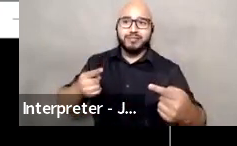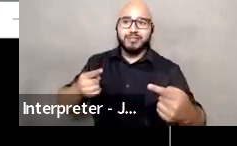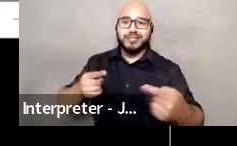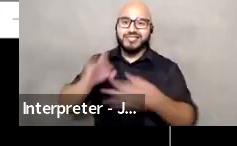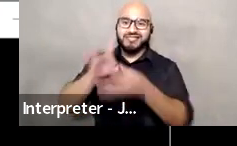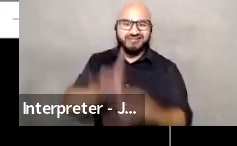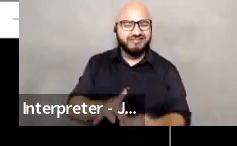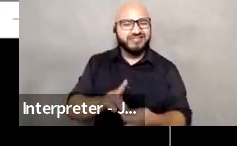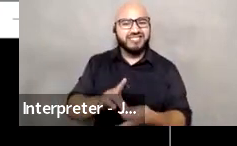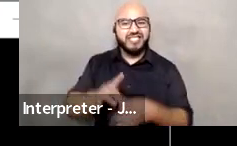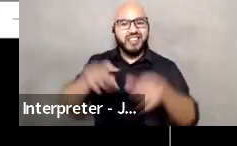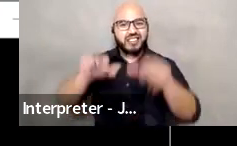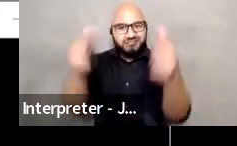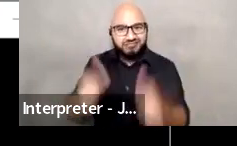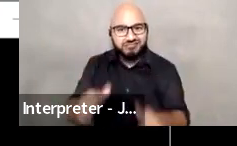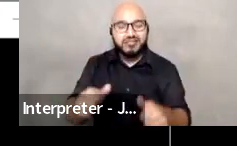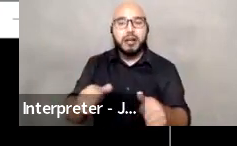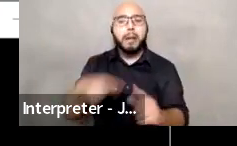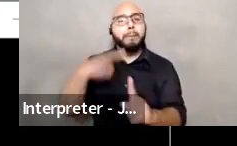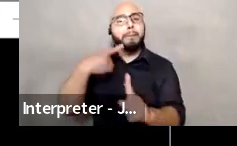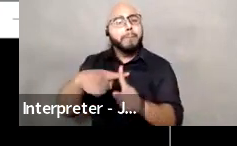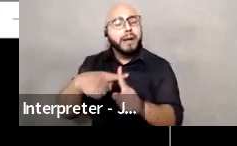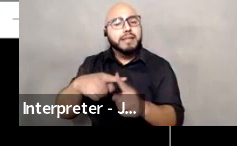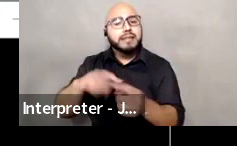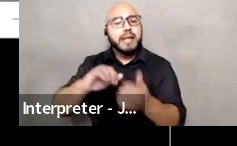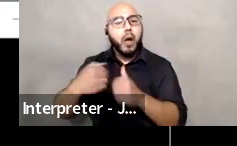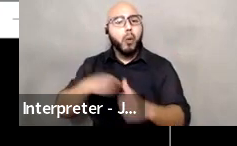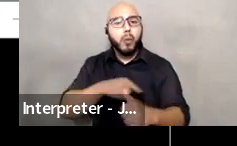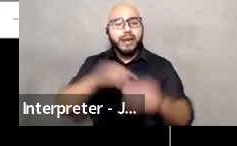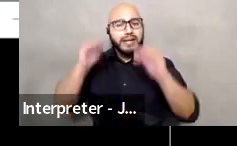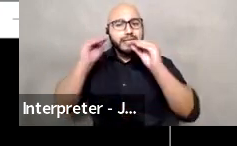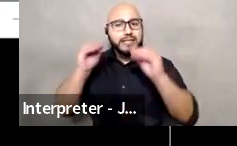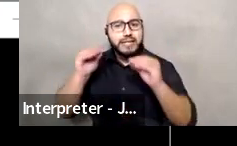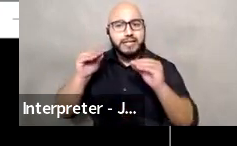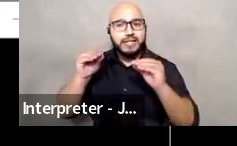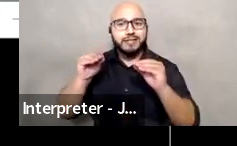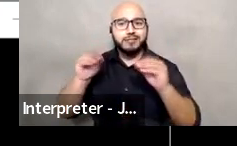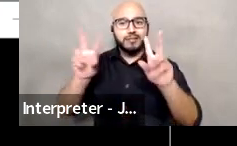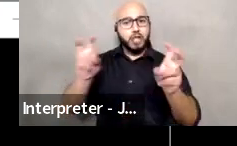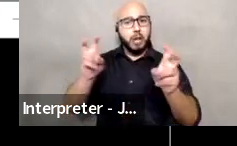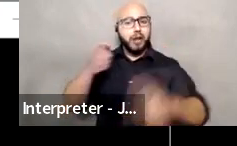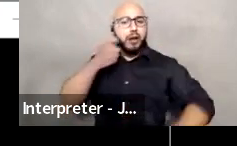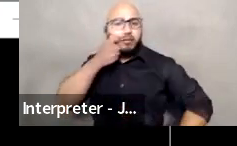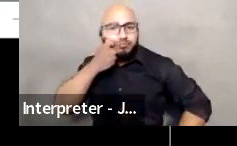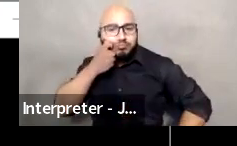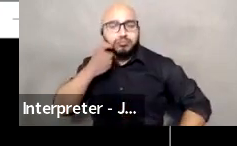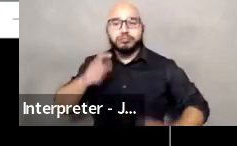But also over the way we teach race. The way. We teach the. History of racism.